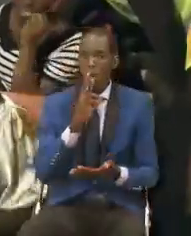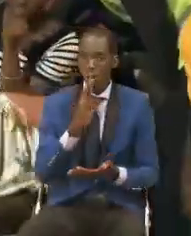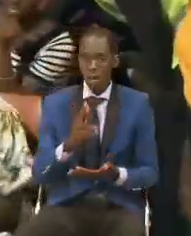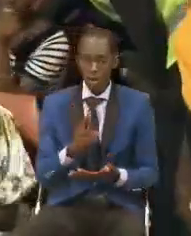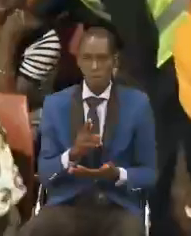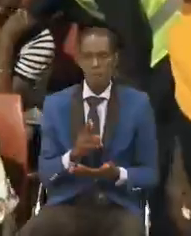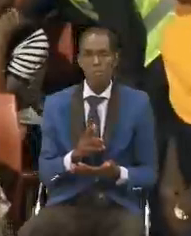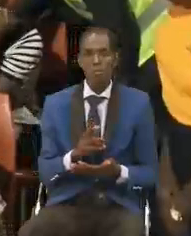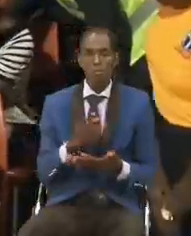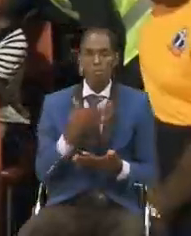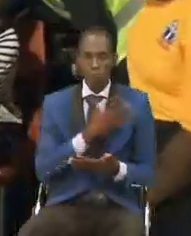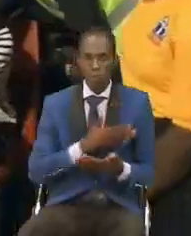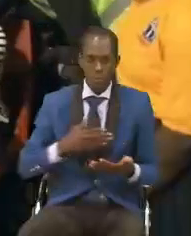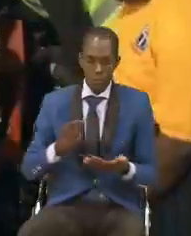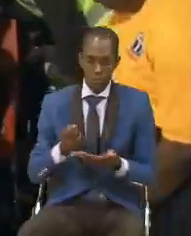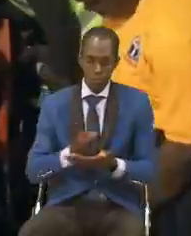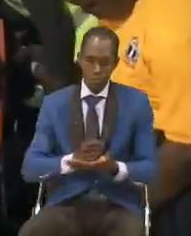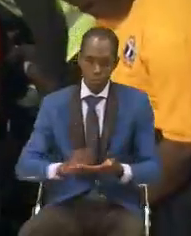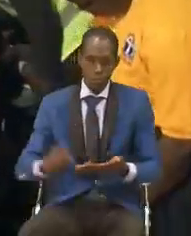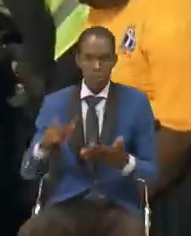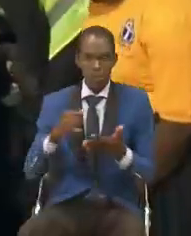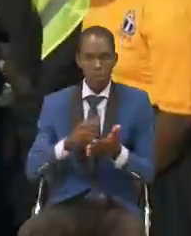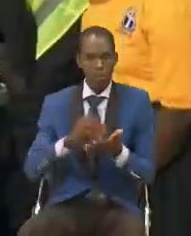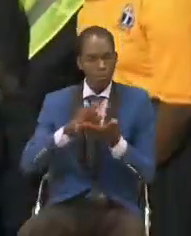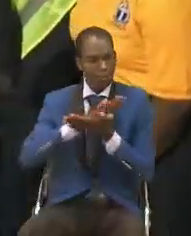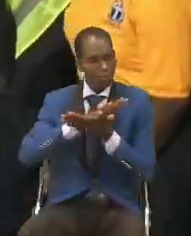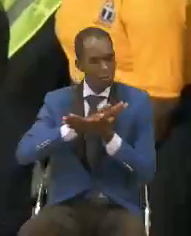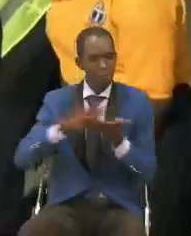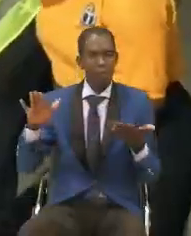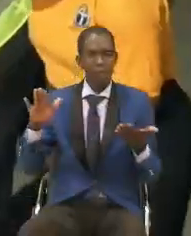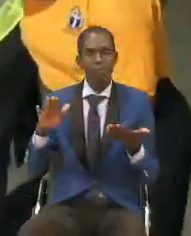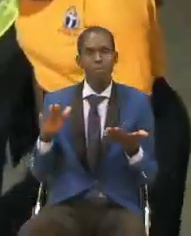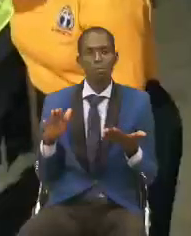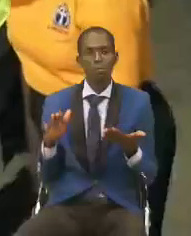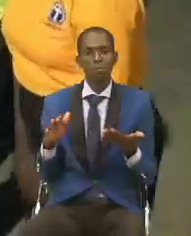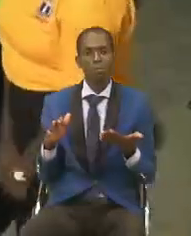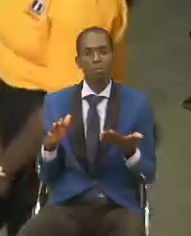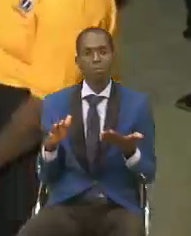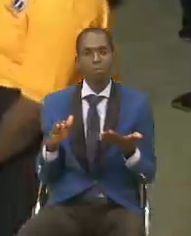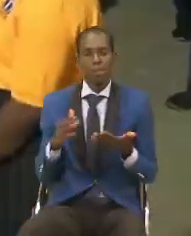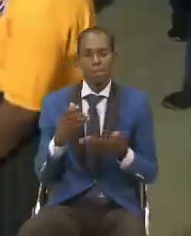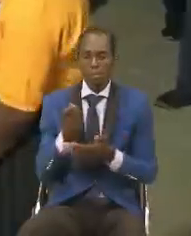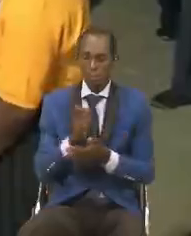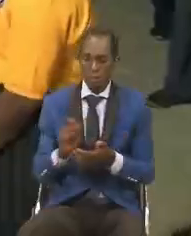so that we understand what you're writing please